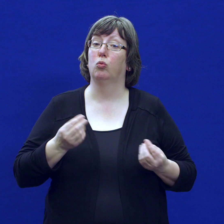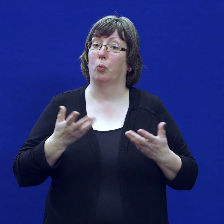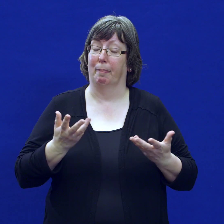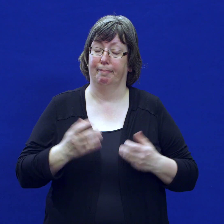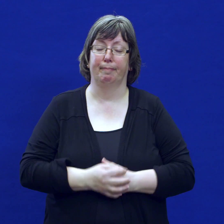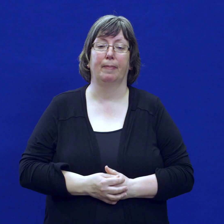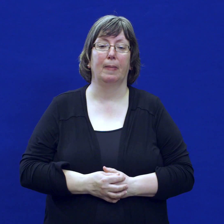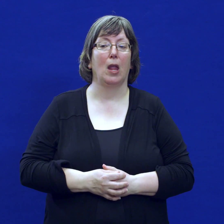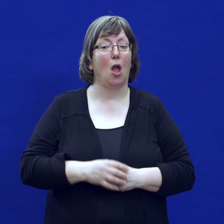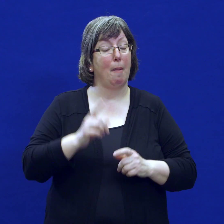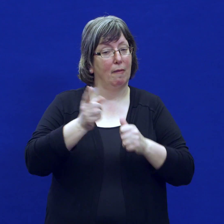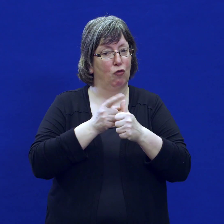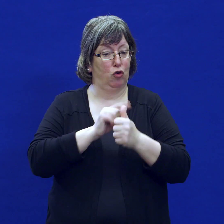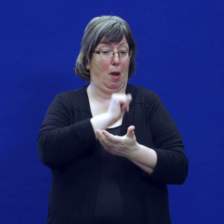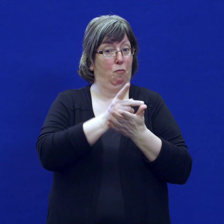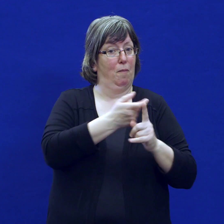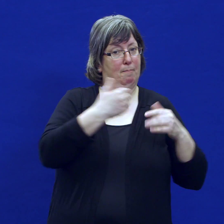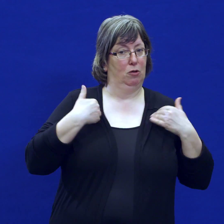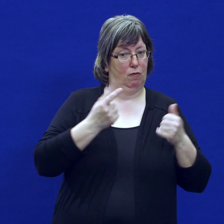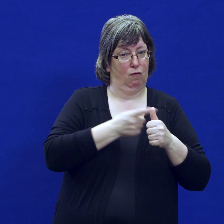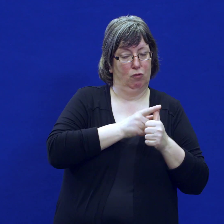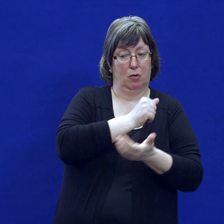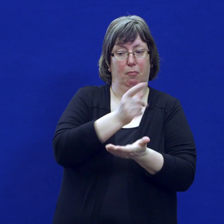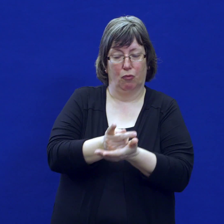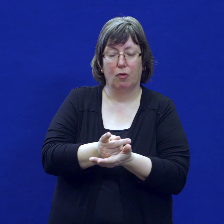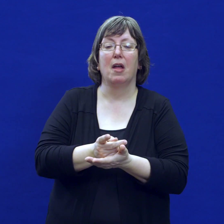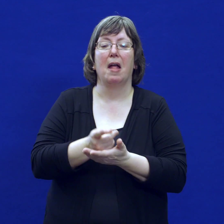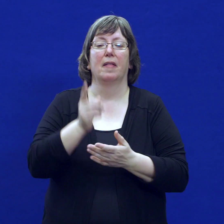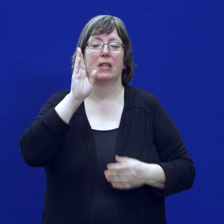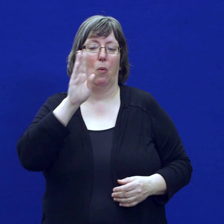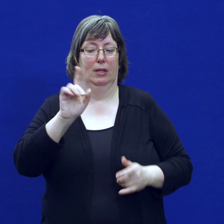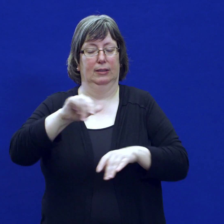with the approval of the Minister establish